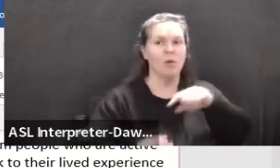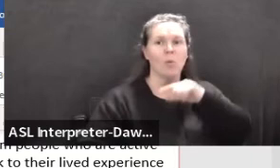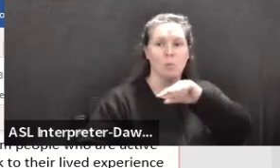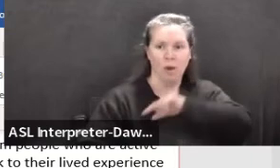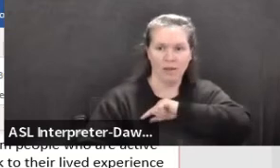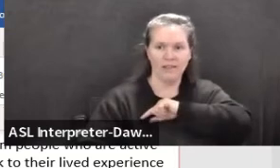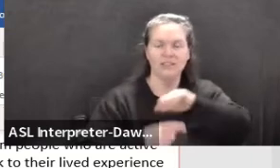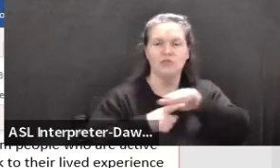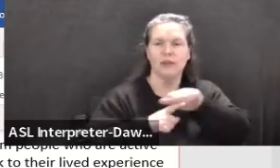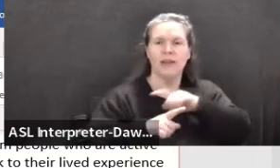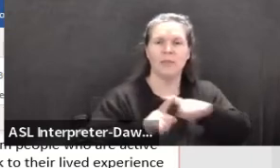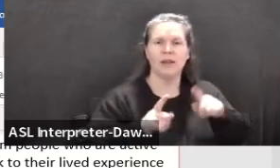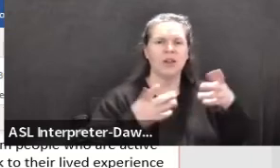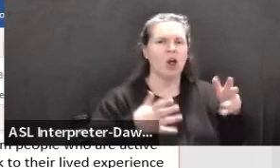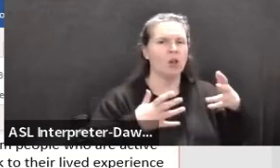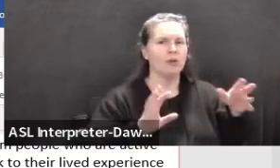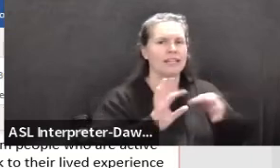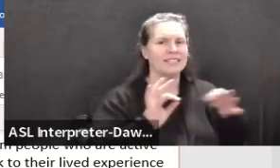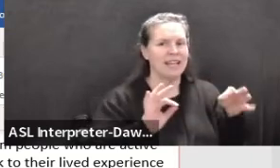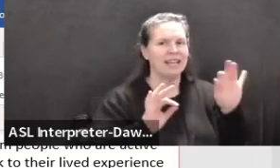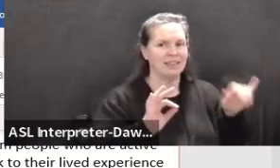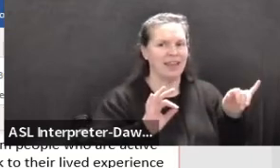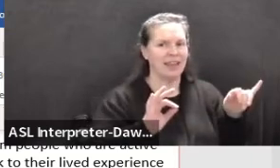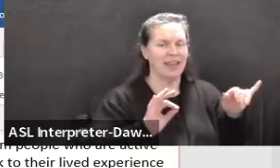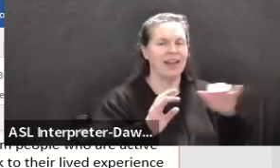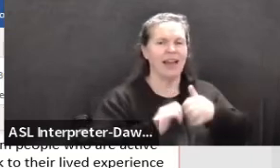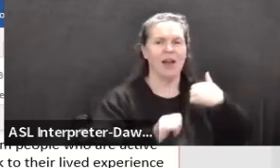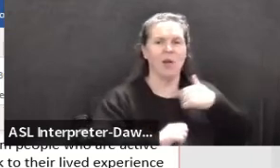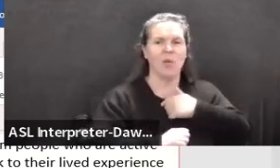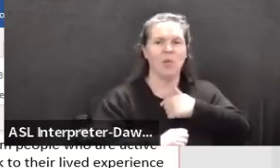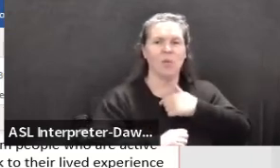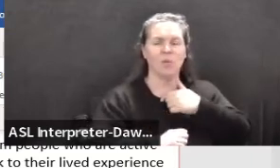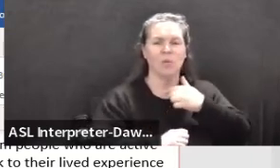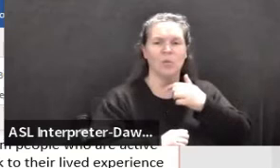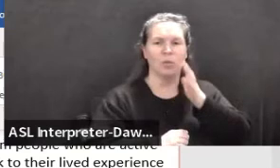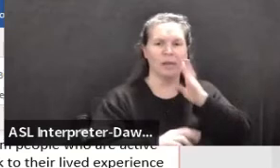However, it was already stated, how are we going to monitor this?